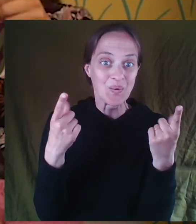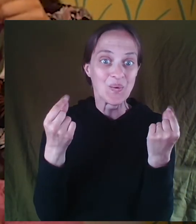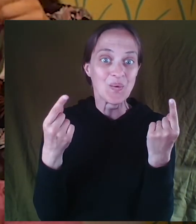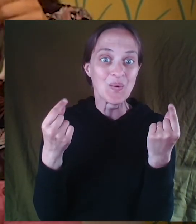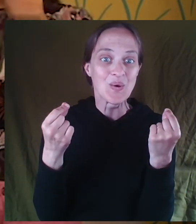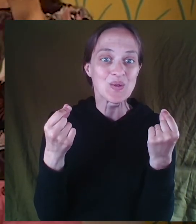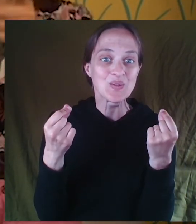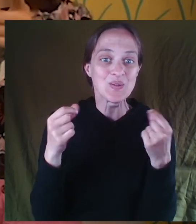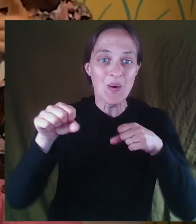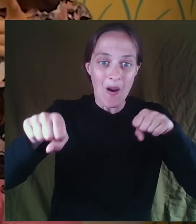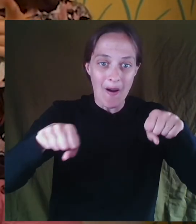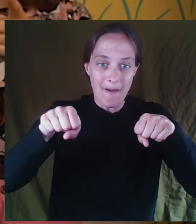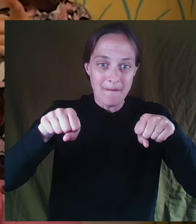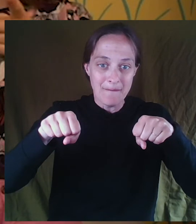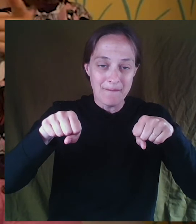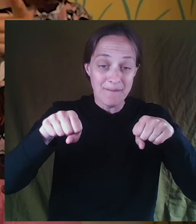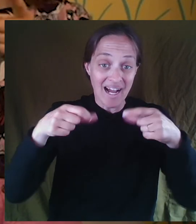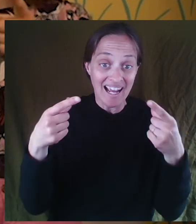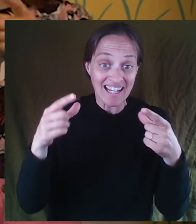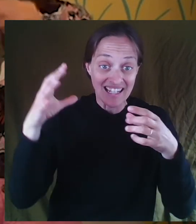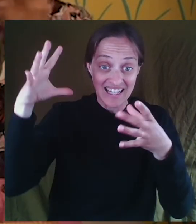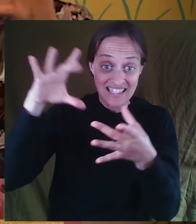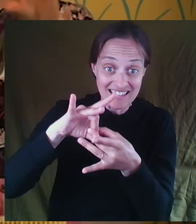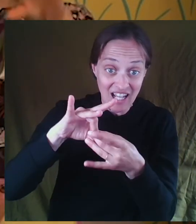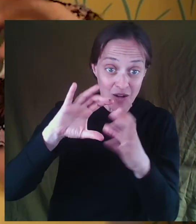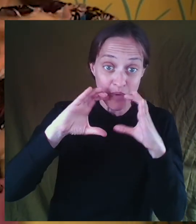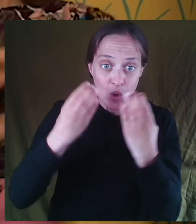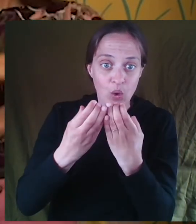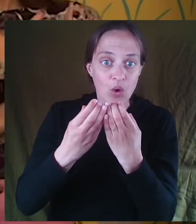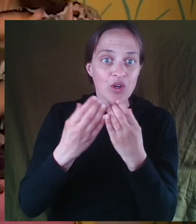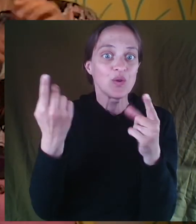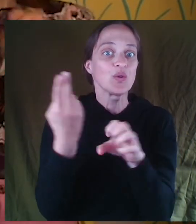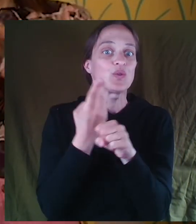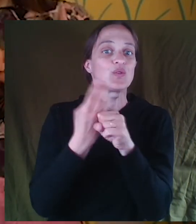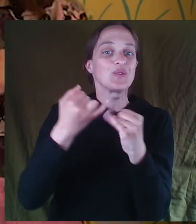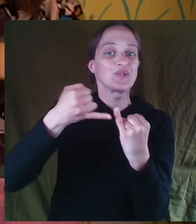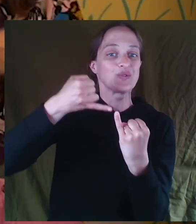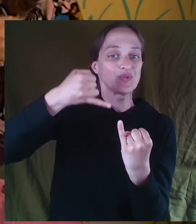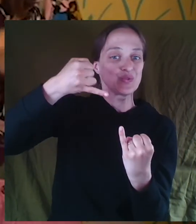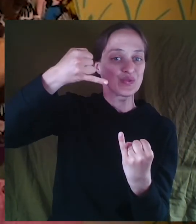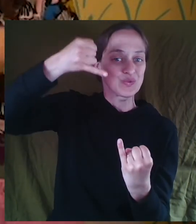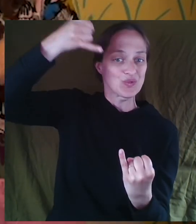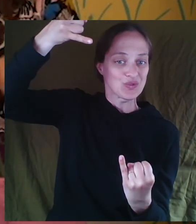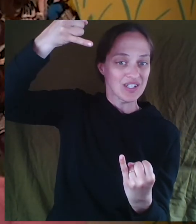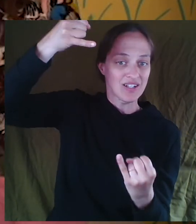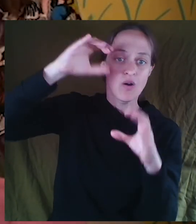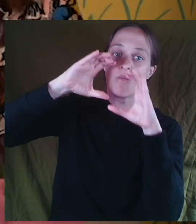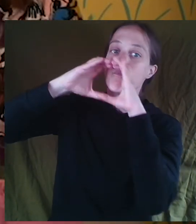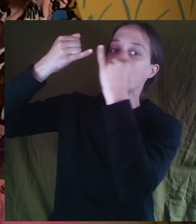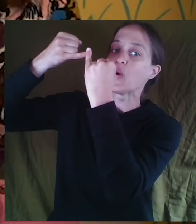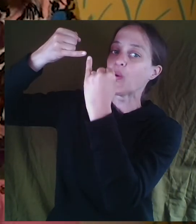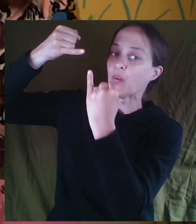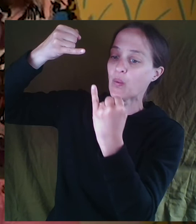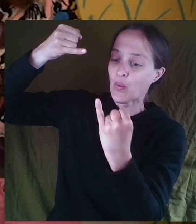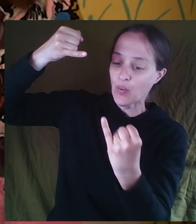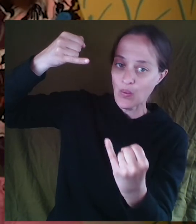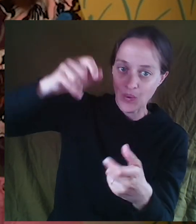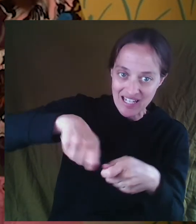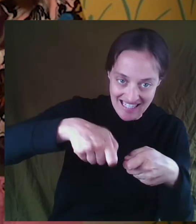I got it. One way you could attach balloons to a bike is you could tie a string to your handlebars